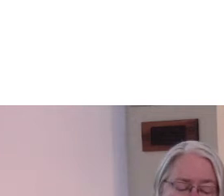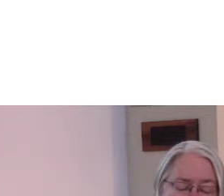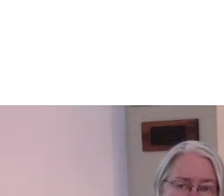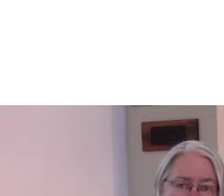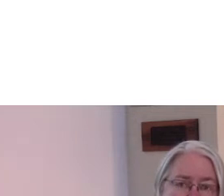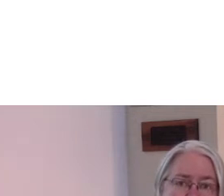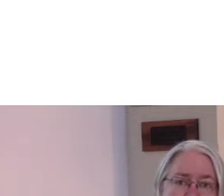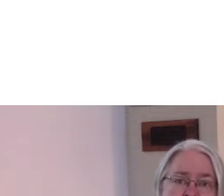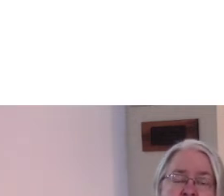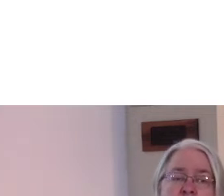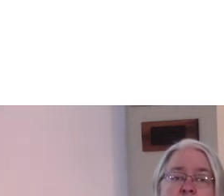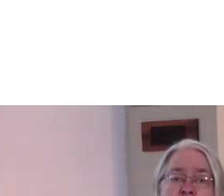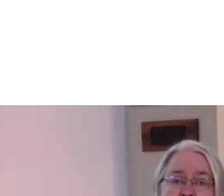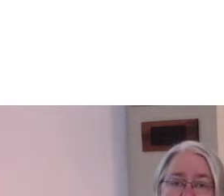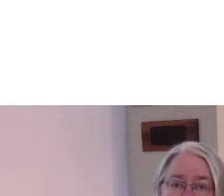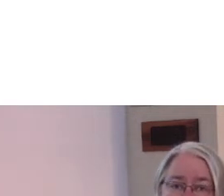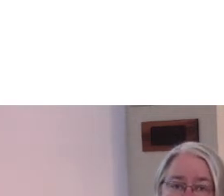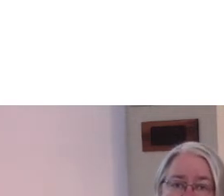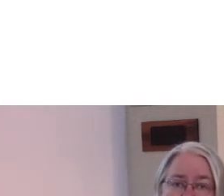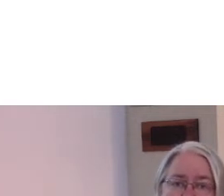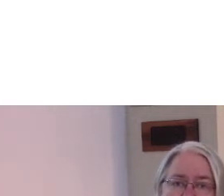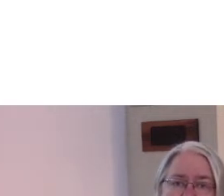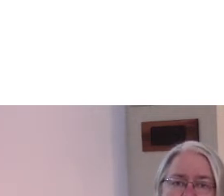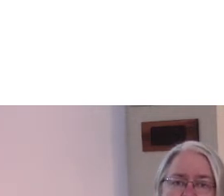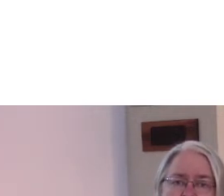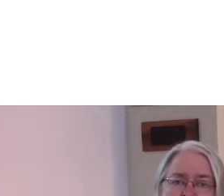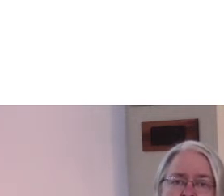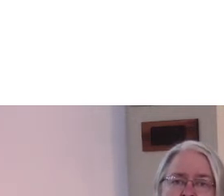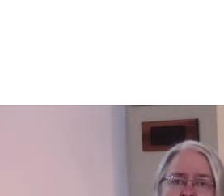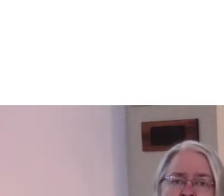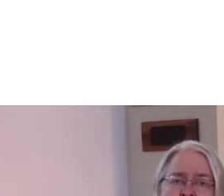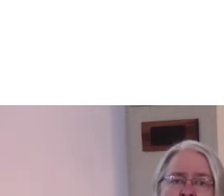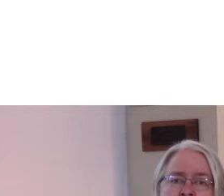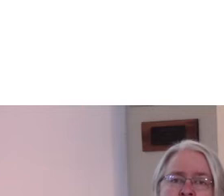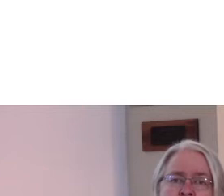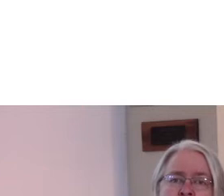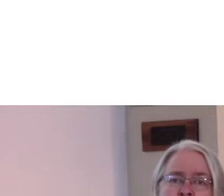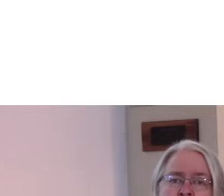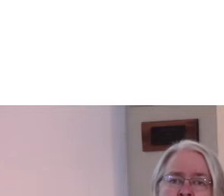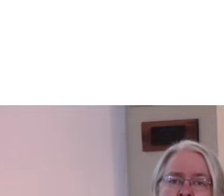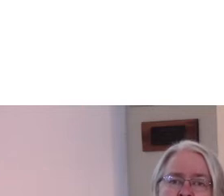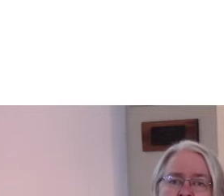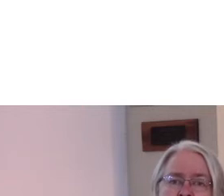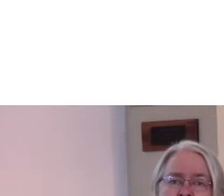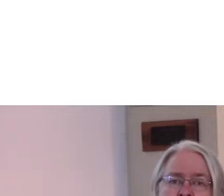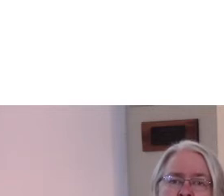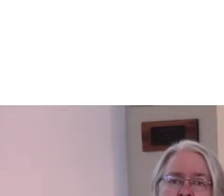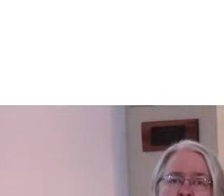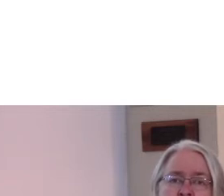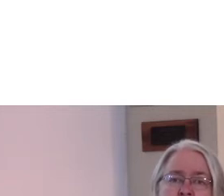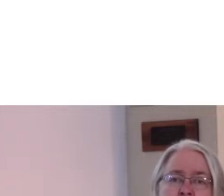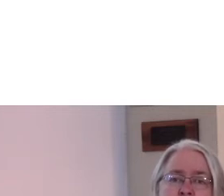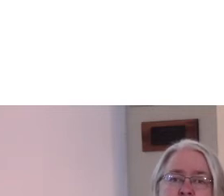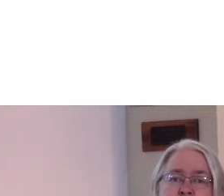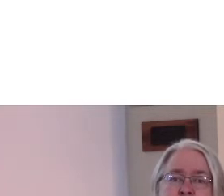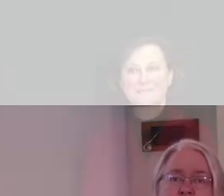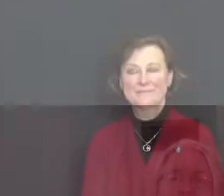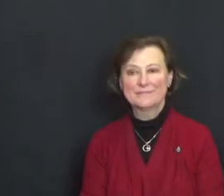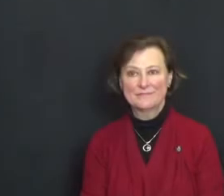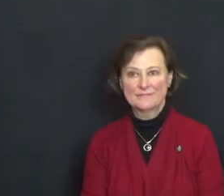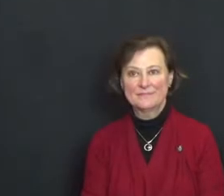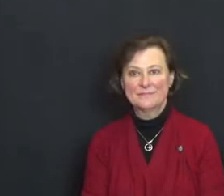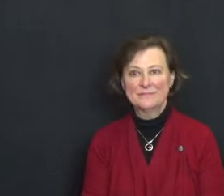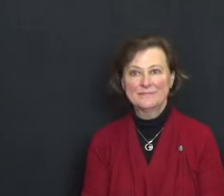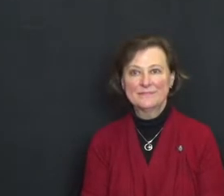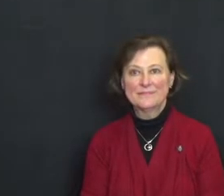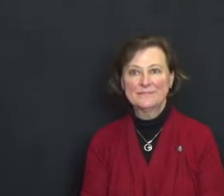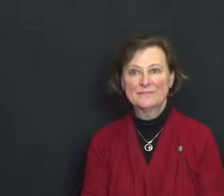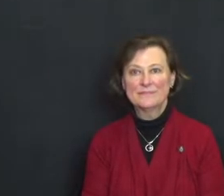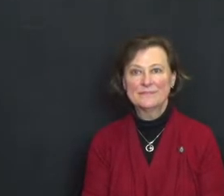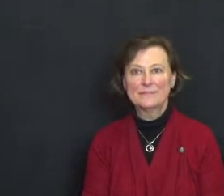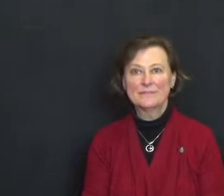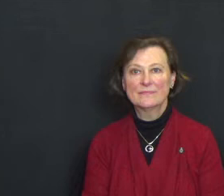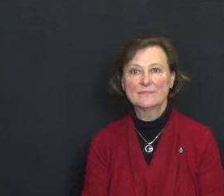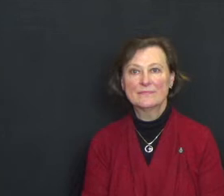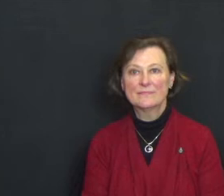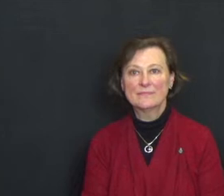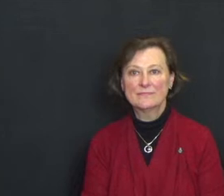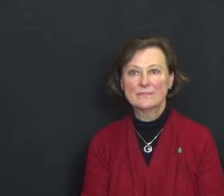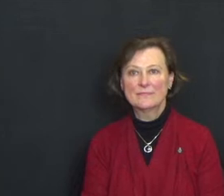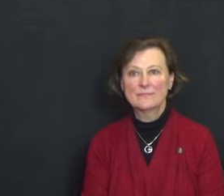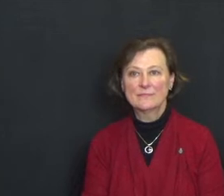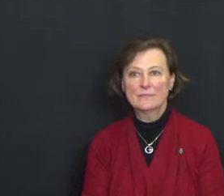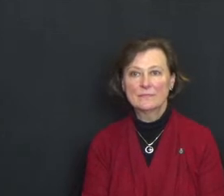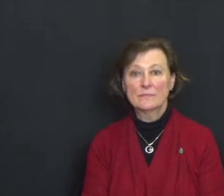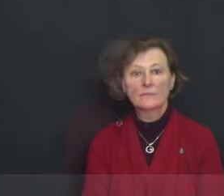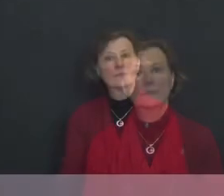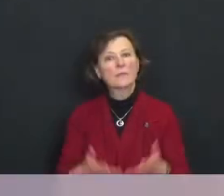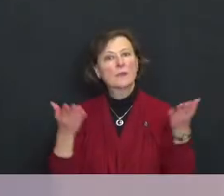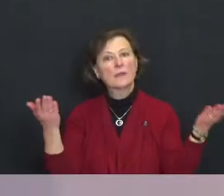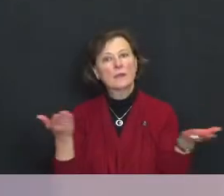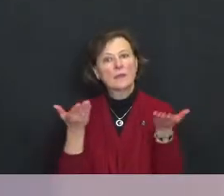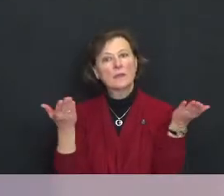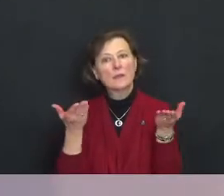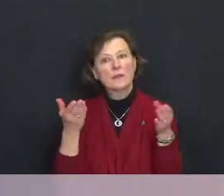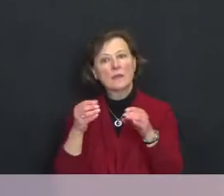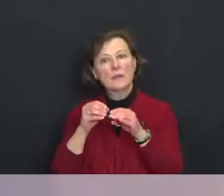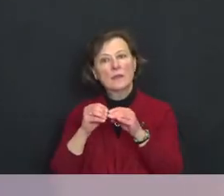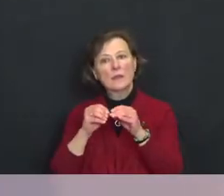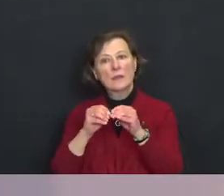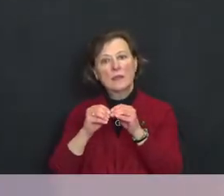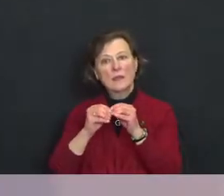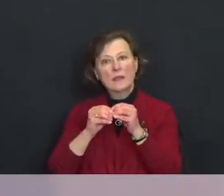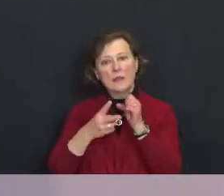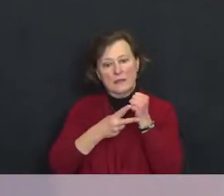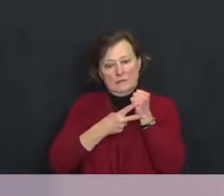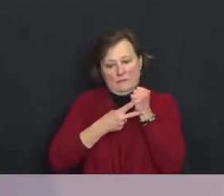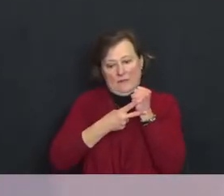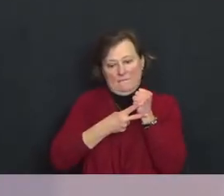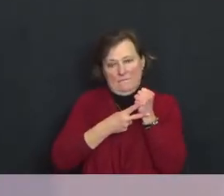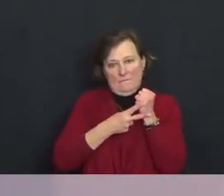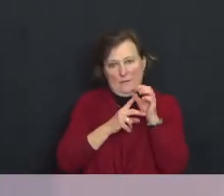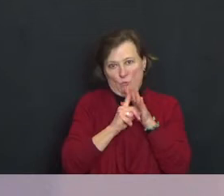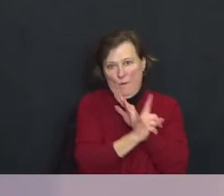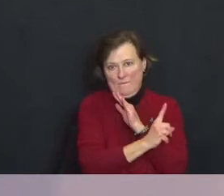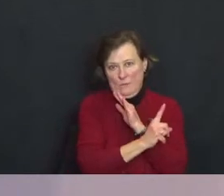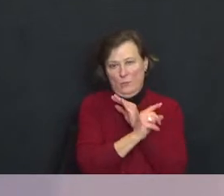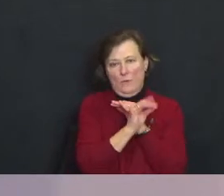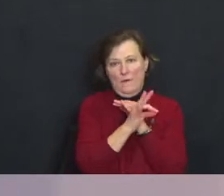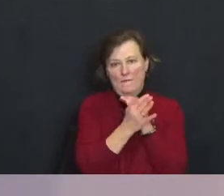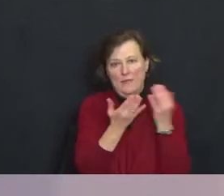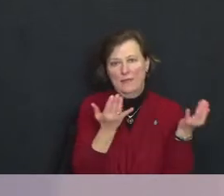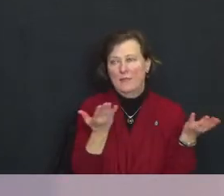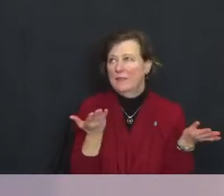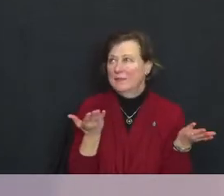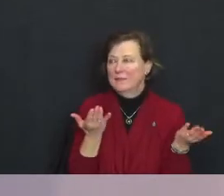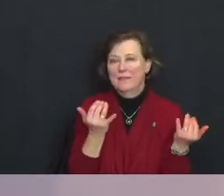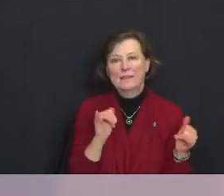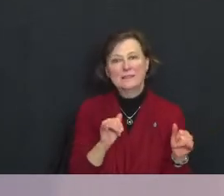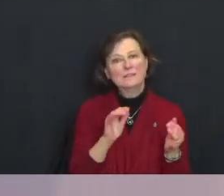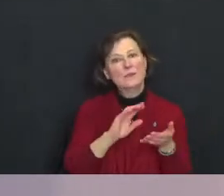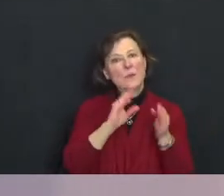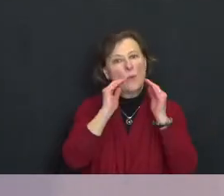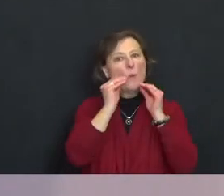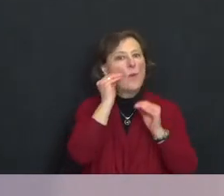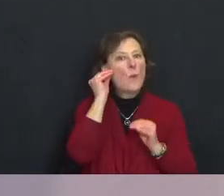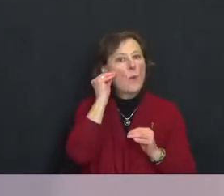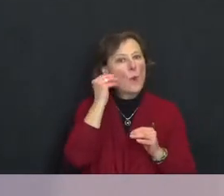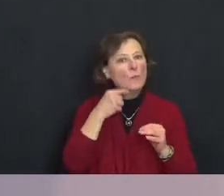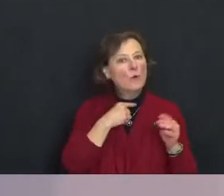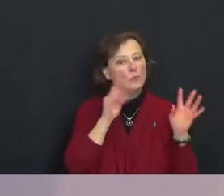Here in the refuge of this sabbath home we turn our busy minds toward silence